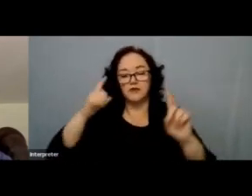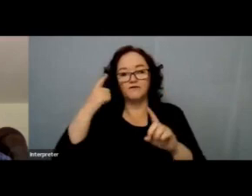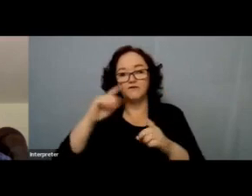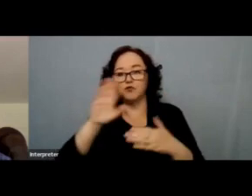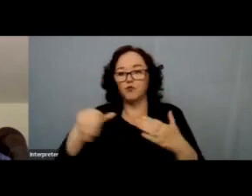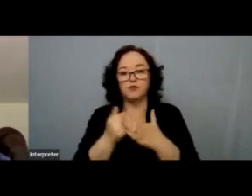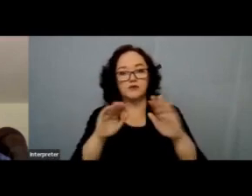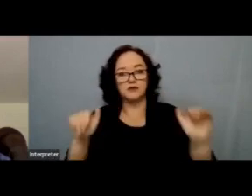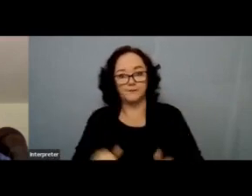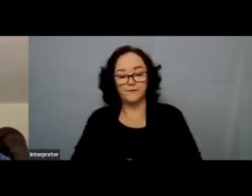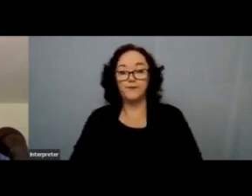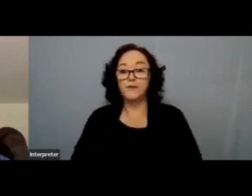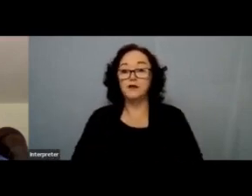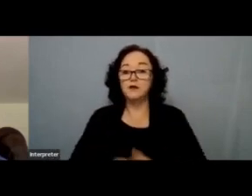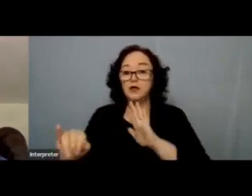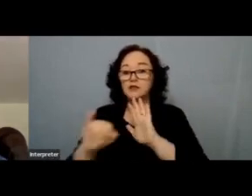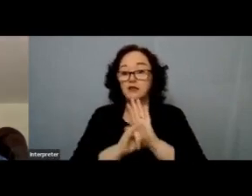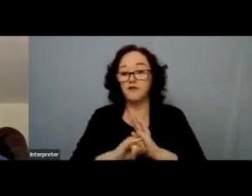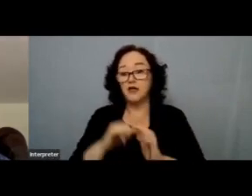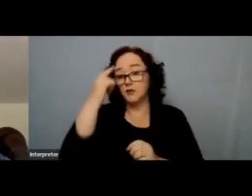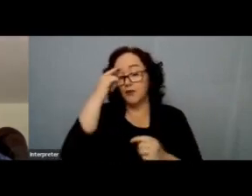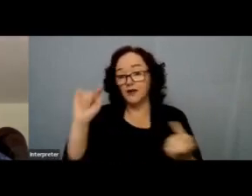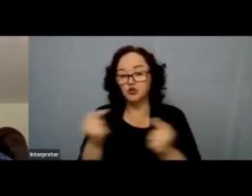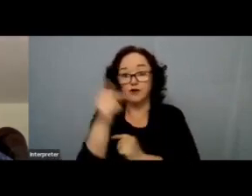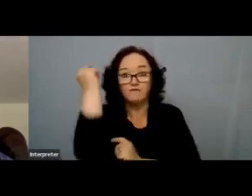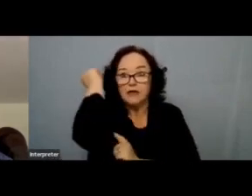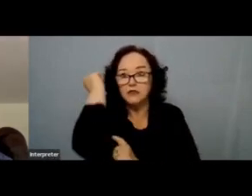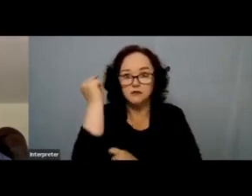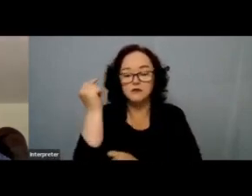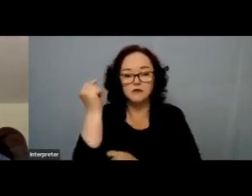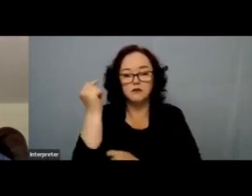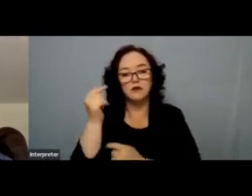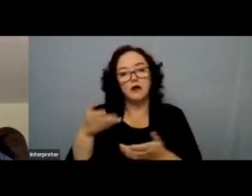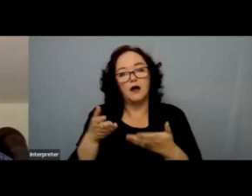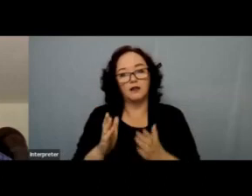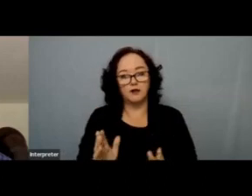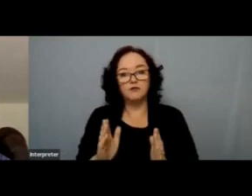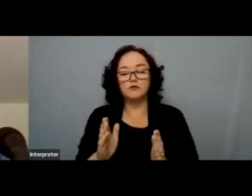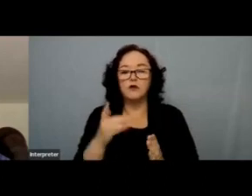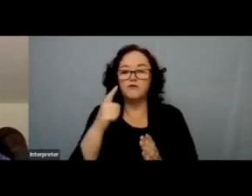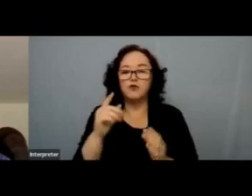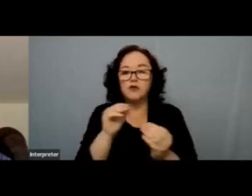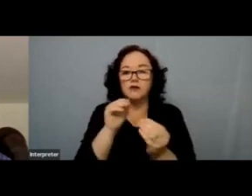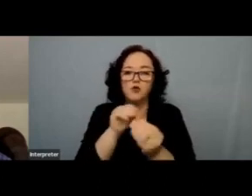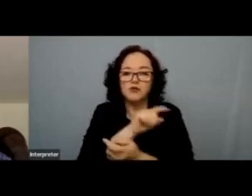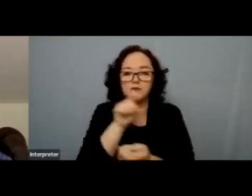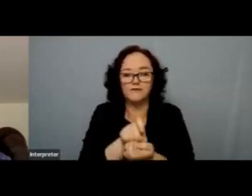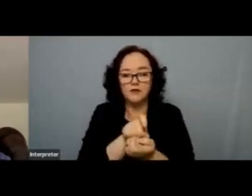So identifying the brain injury as soon as possible, allows for more specific neuro rehab